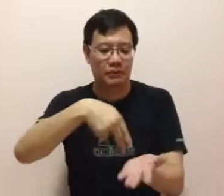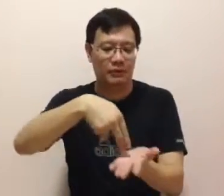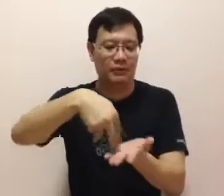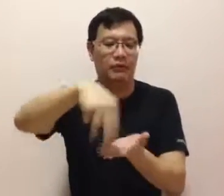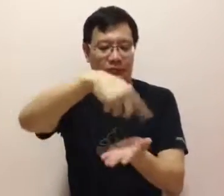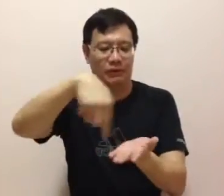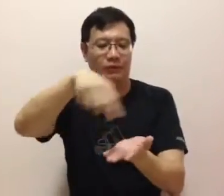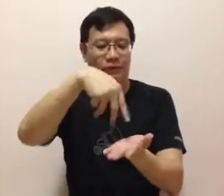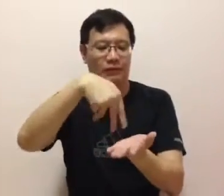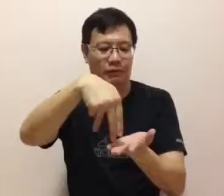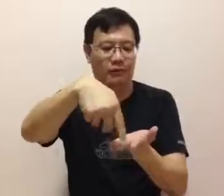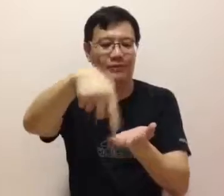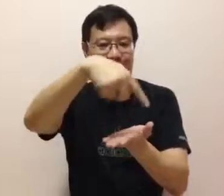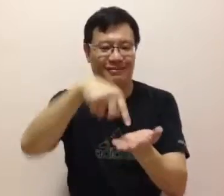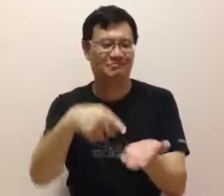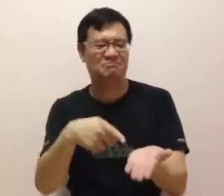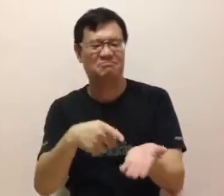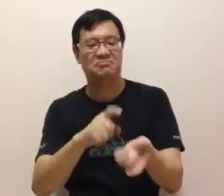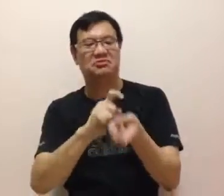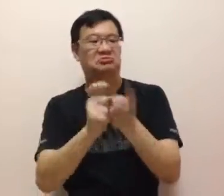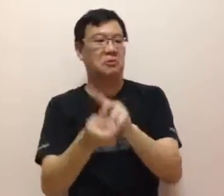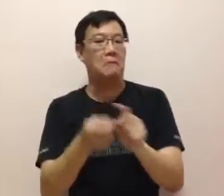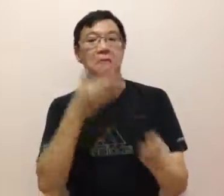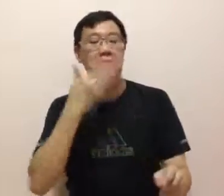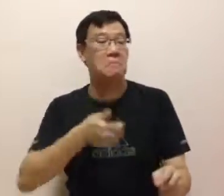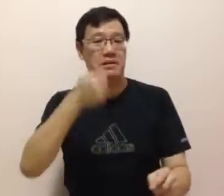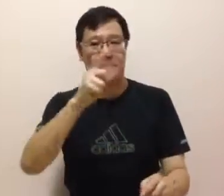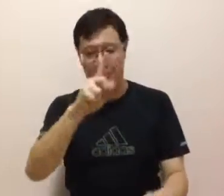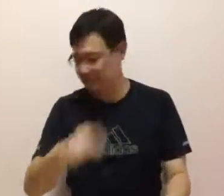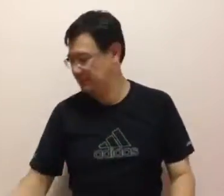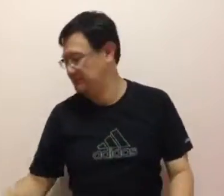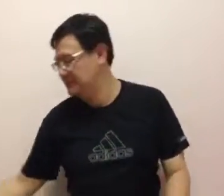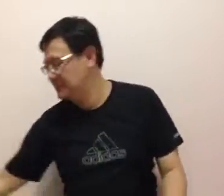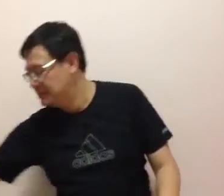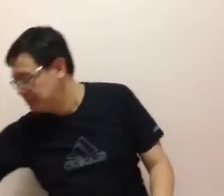because it kept going around and around in circles. She said, "I'll show you a better one."